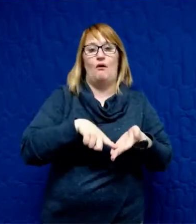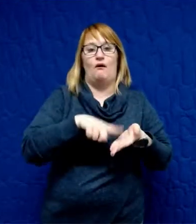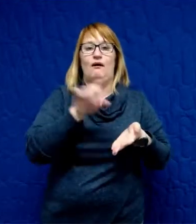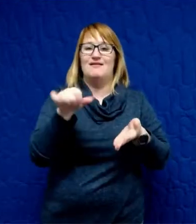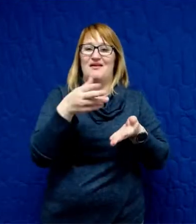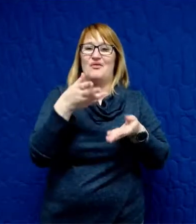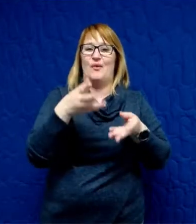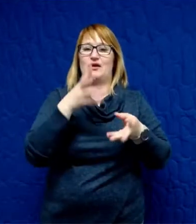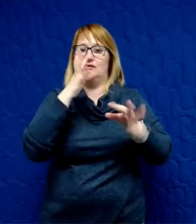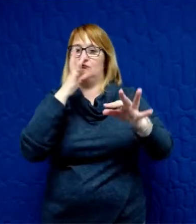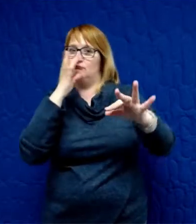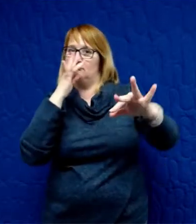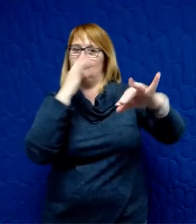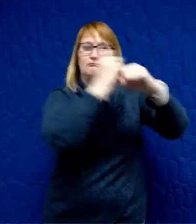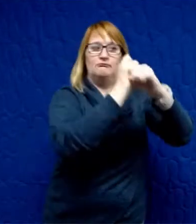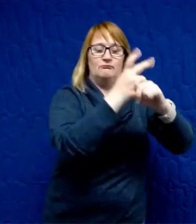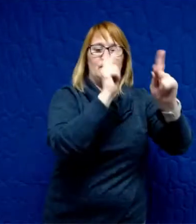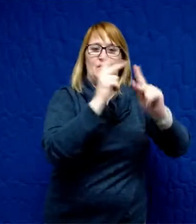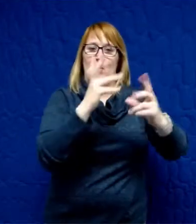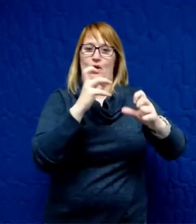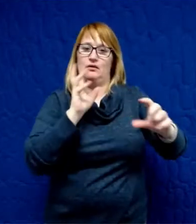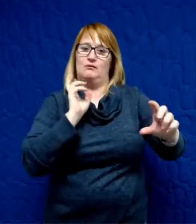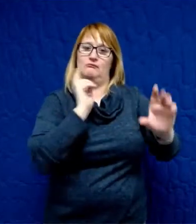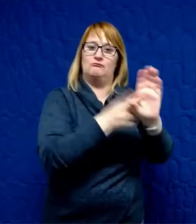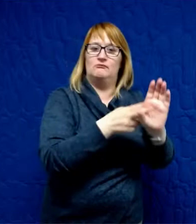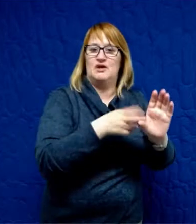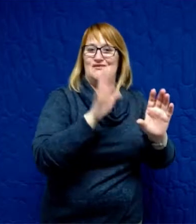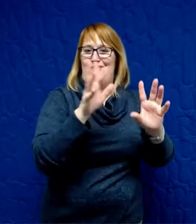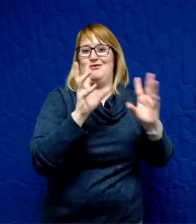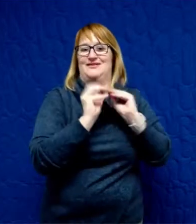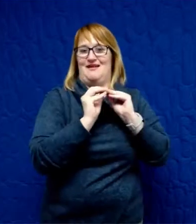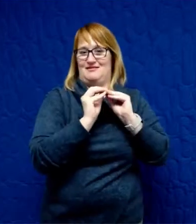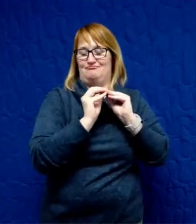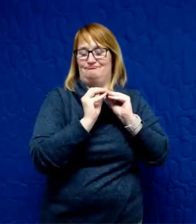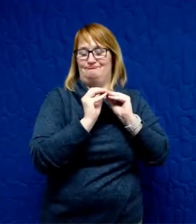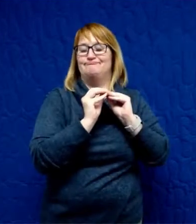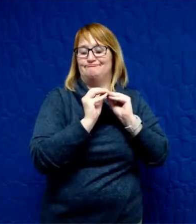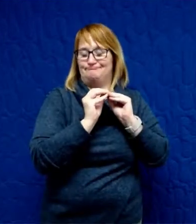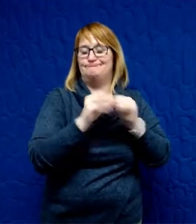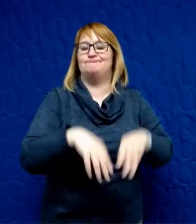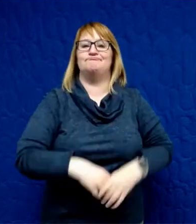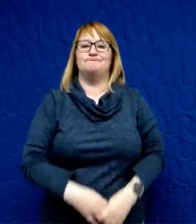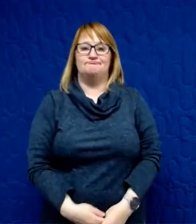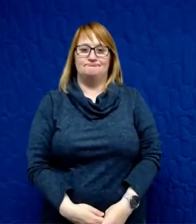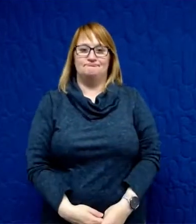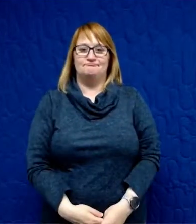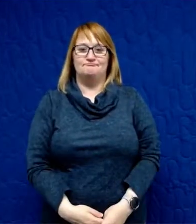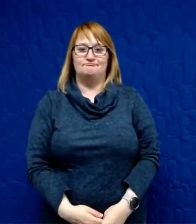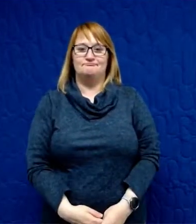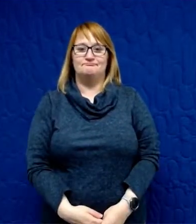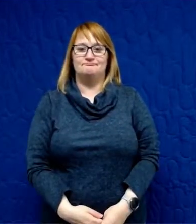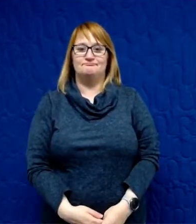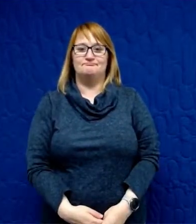to want to be a part and want to participate in your session as well. All